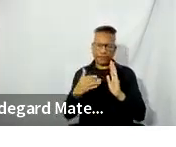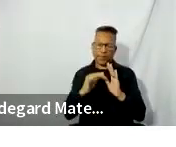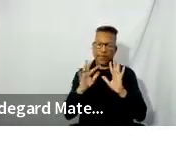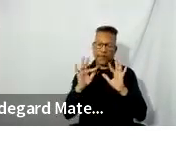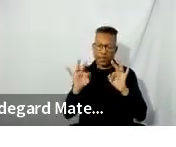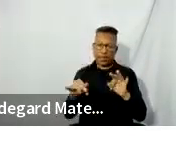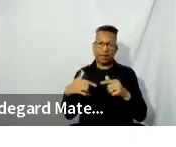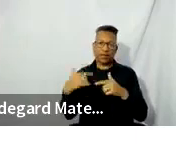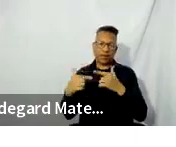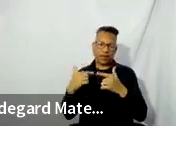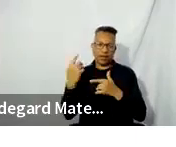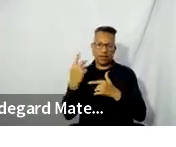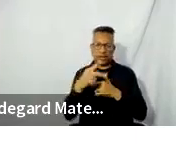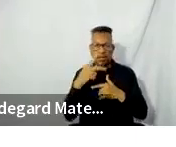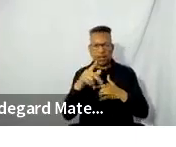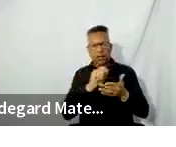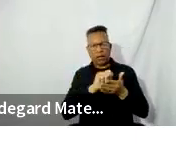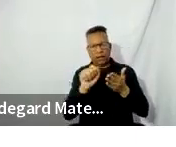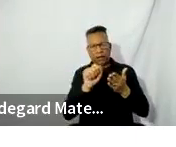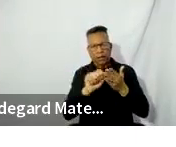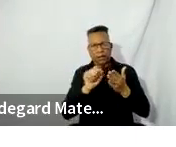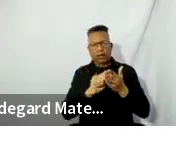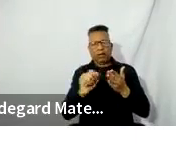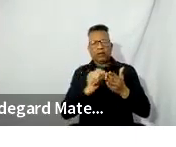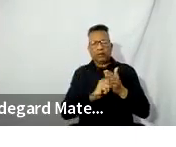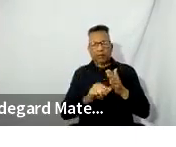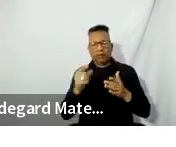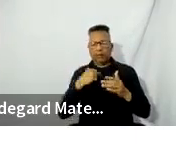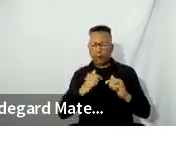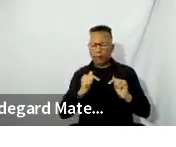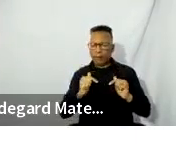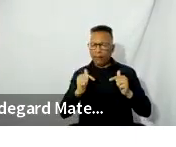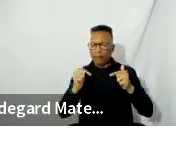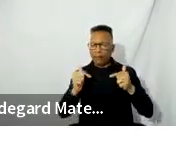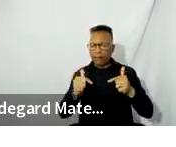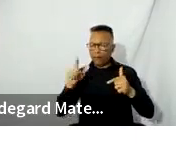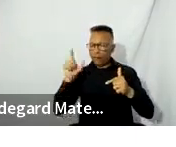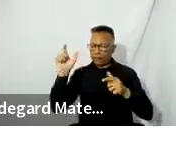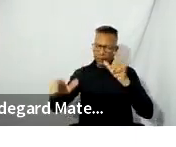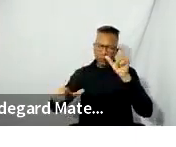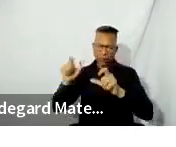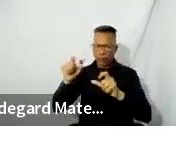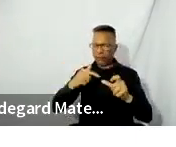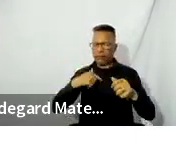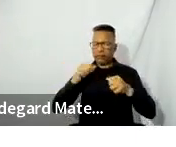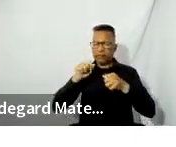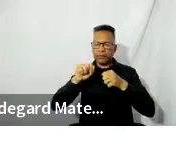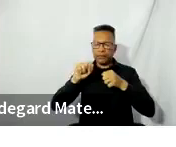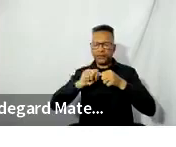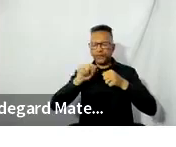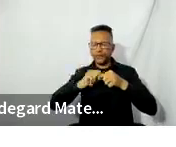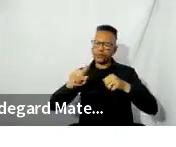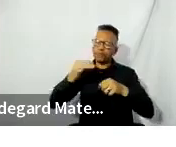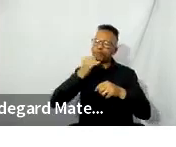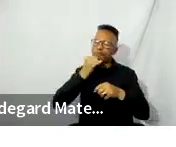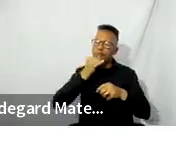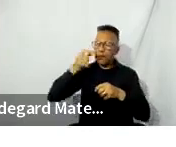the answer enesis of voluntary action begins begins with the practical begins with the practical act the the child d d performs in response